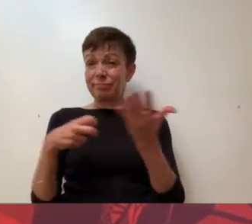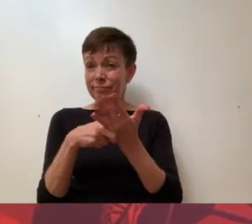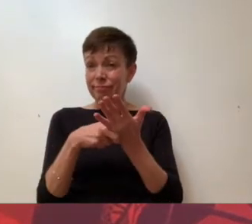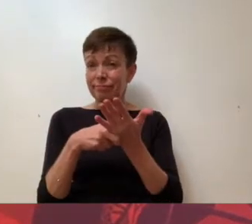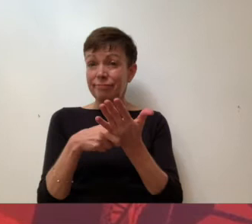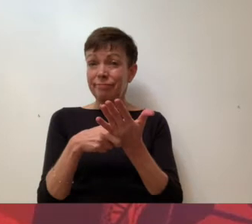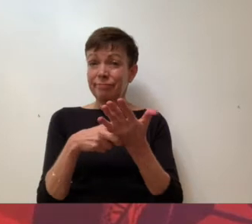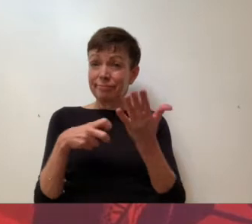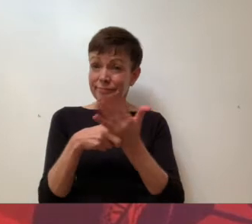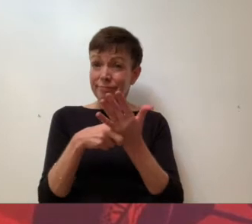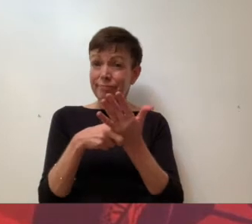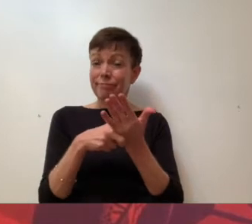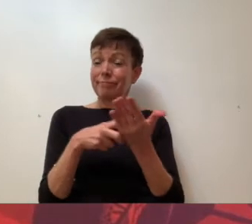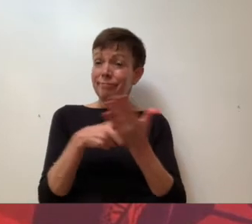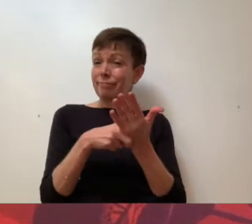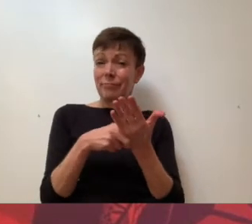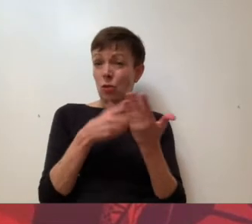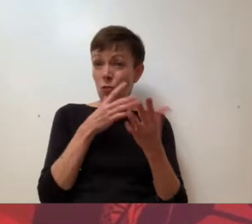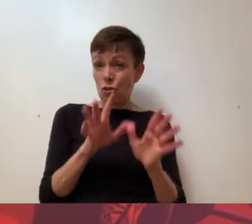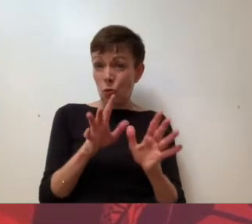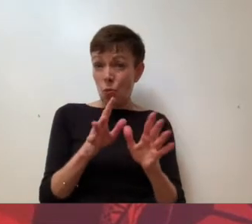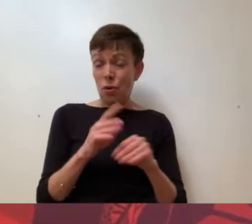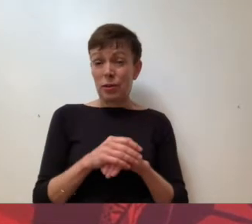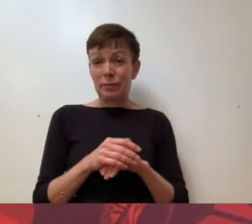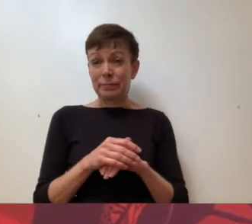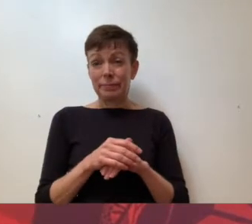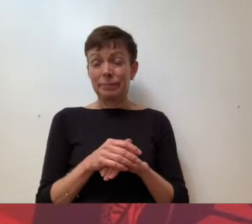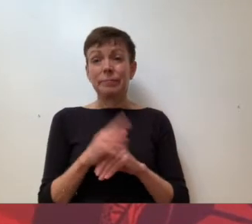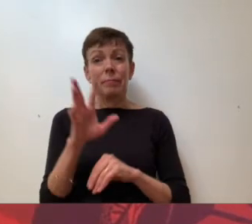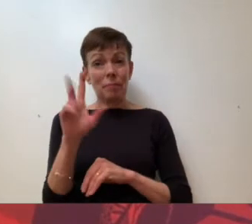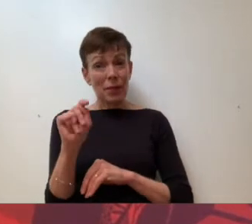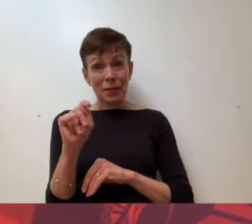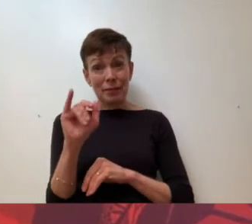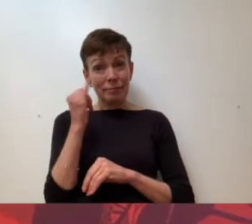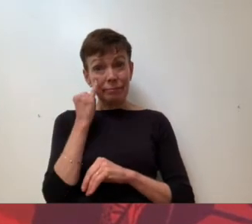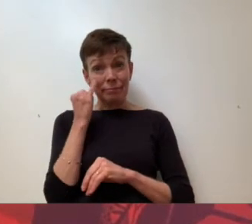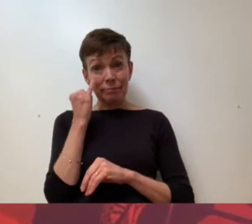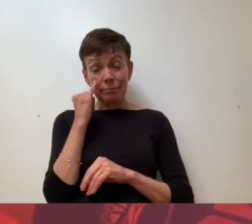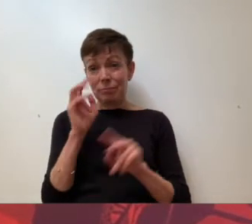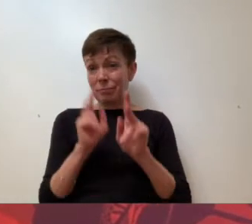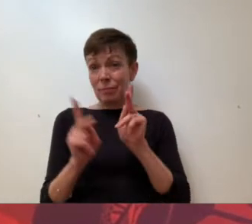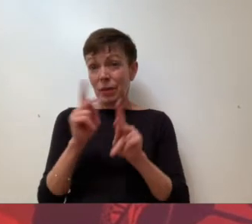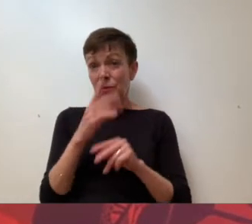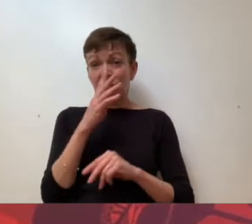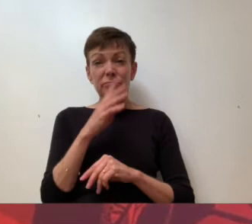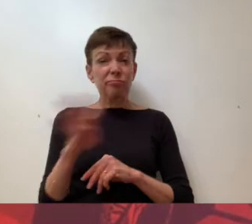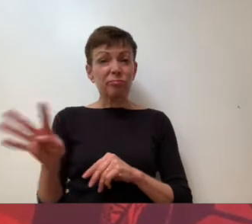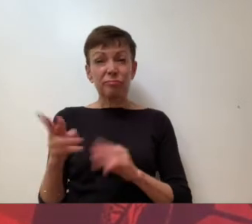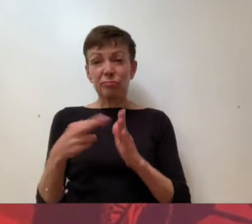information about how to participate safely. This is a great initiative as the weather